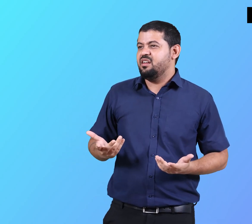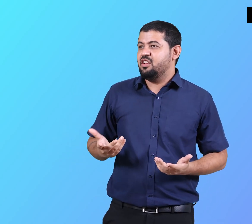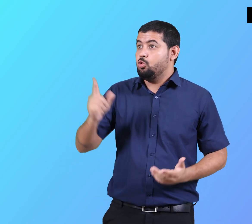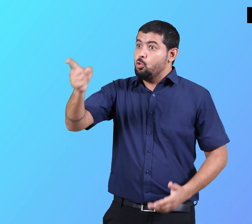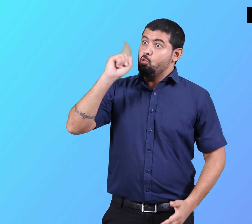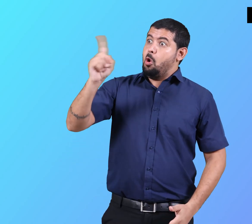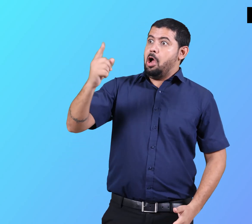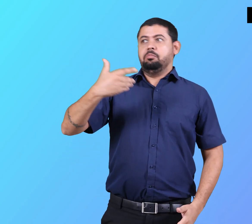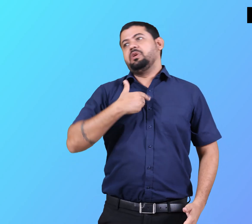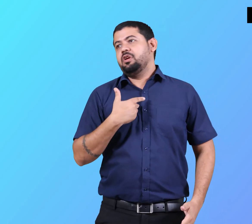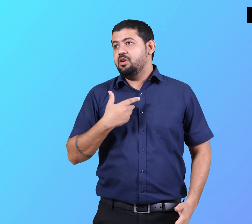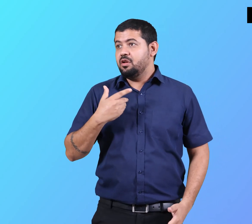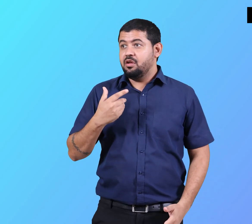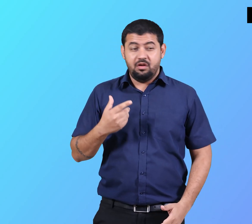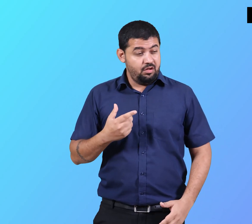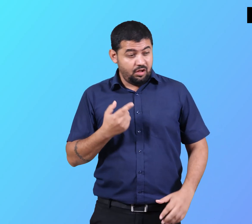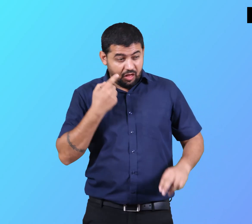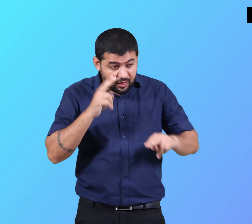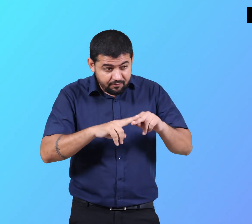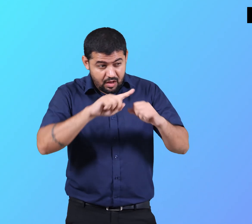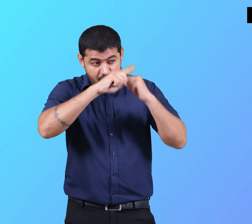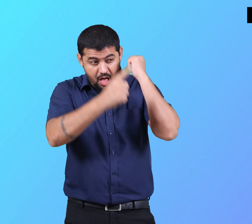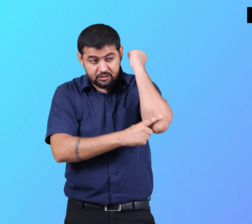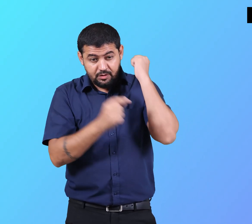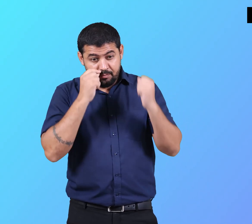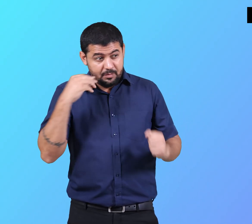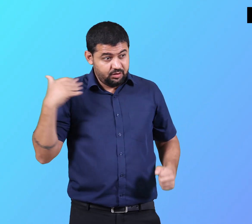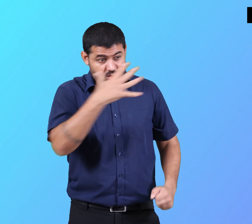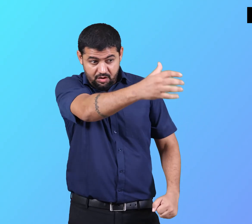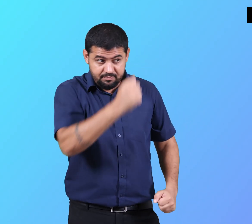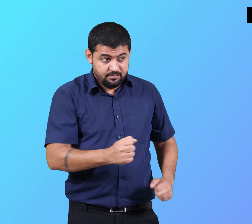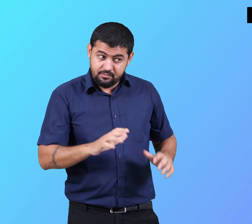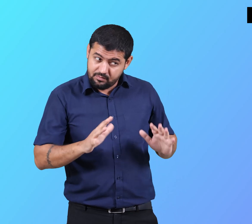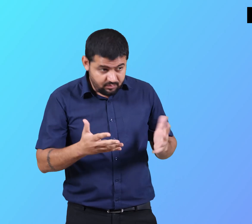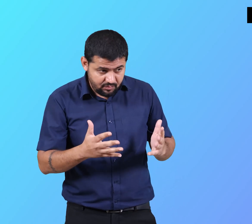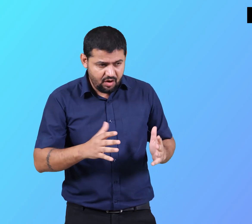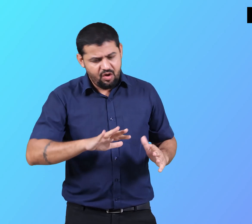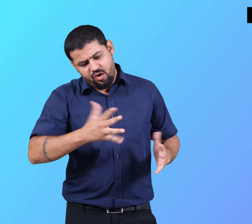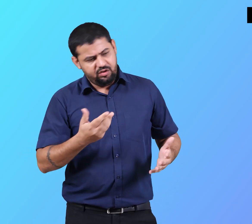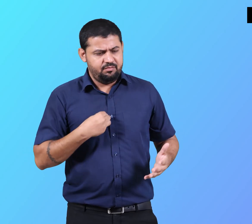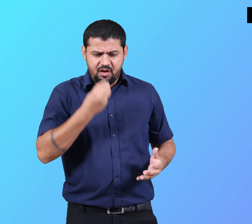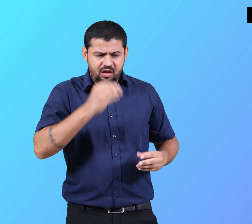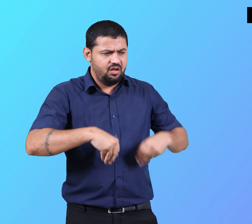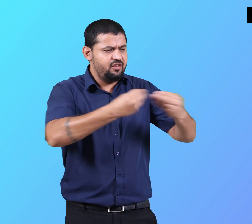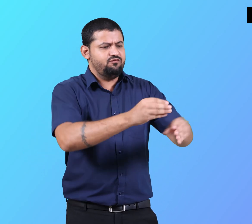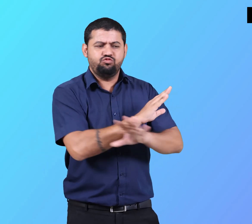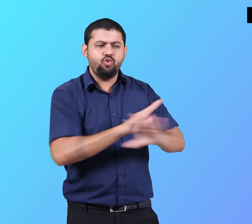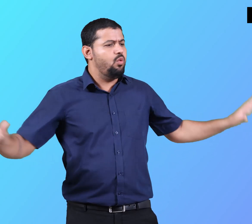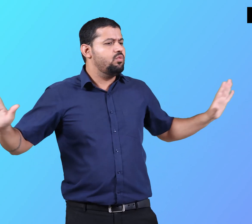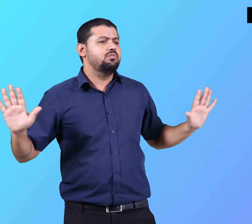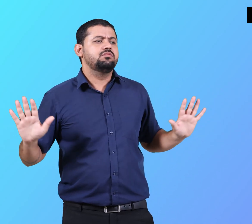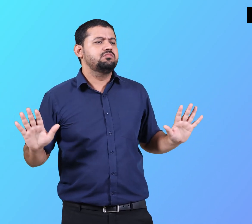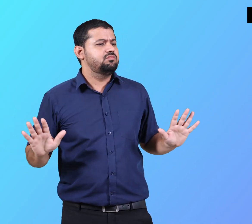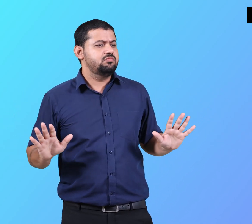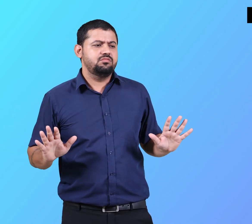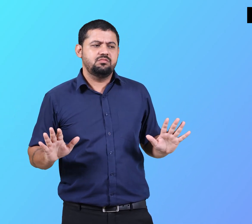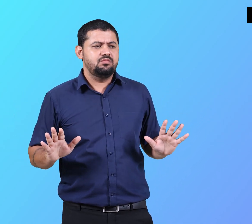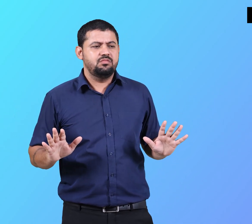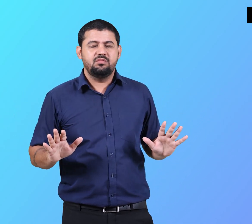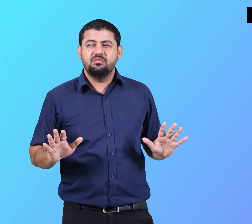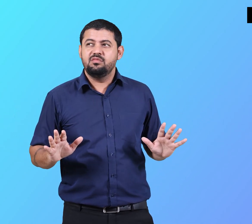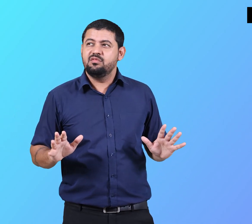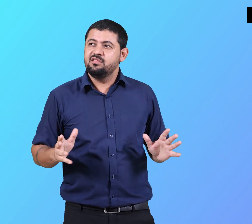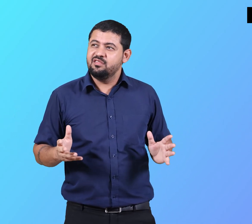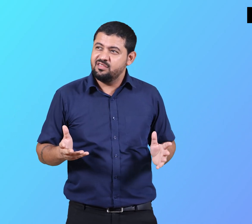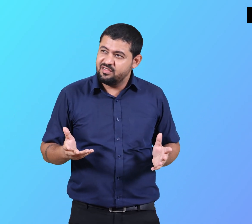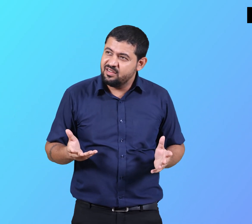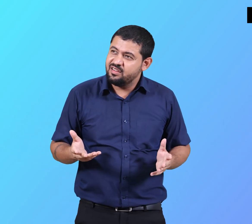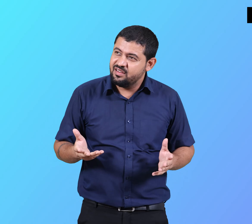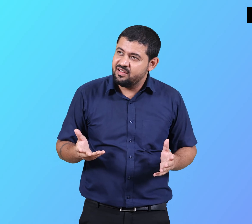But you said to us, ‘You must bring your youngest brother, or I will not sell you any more grain.’